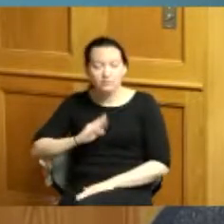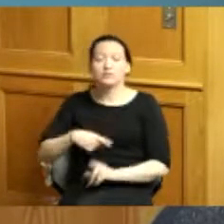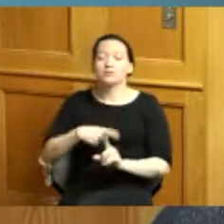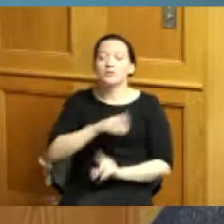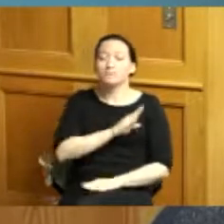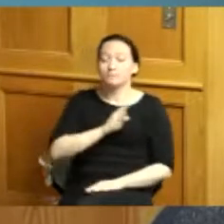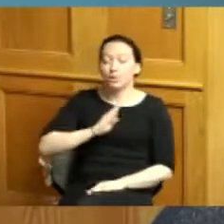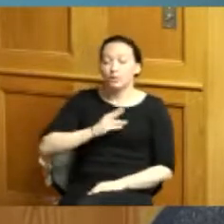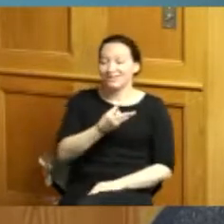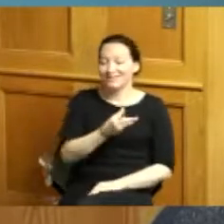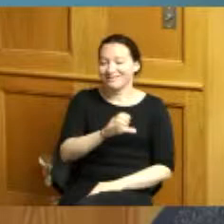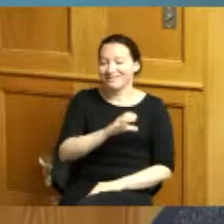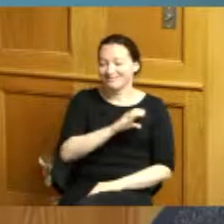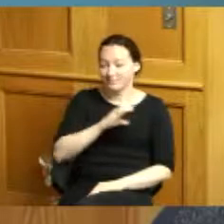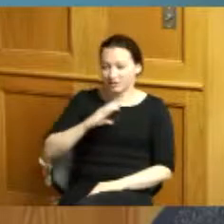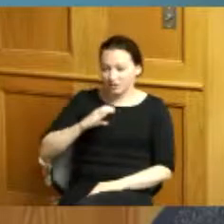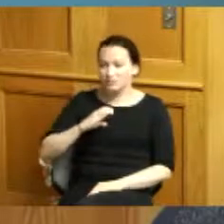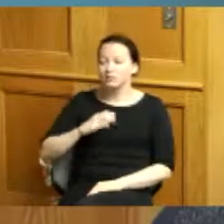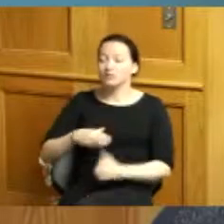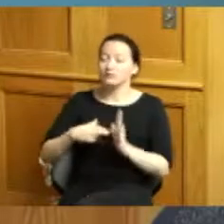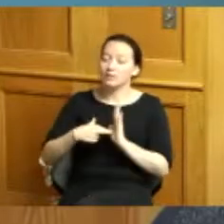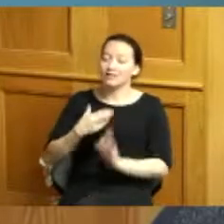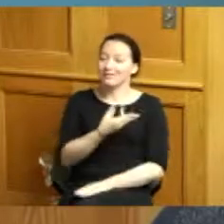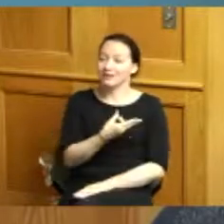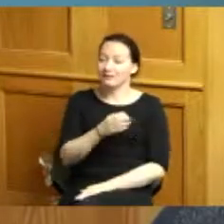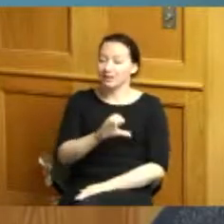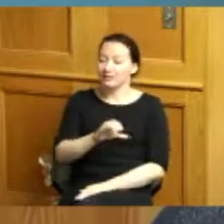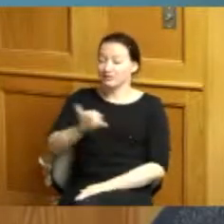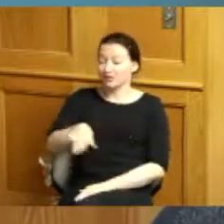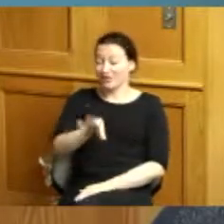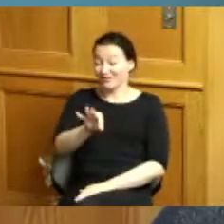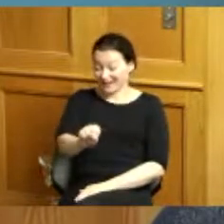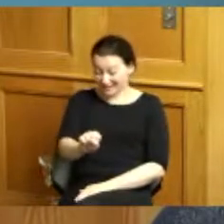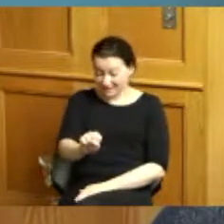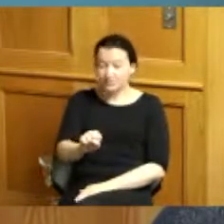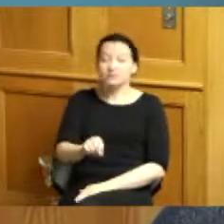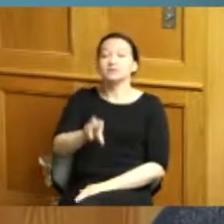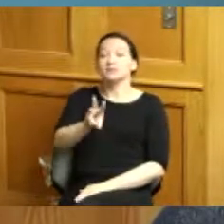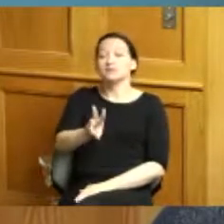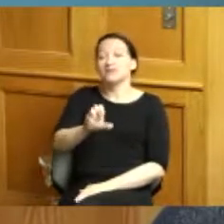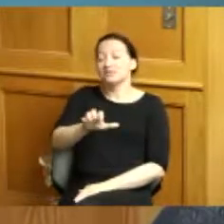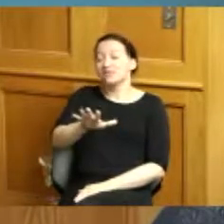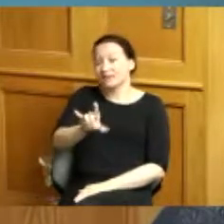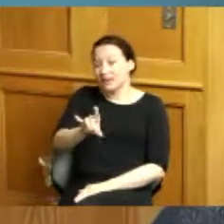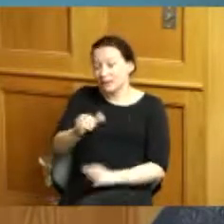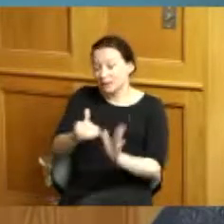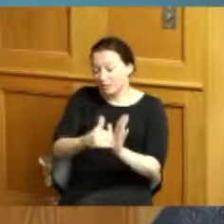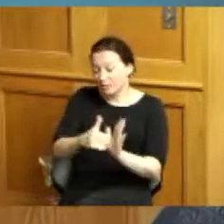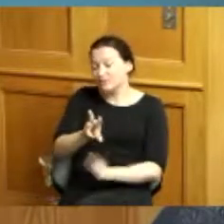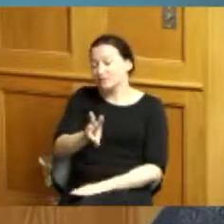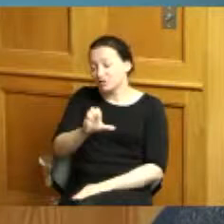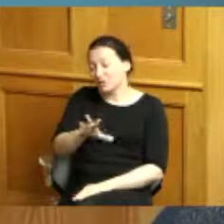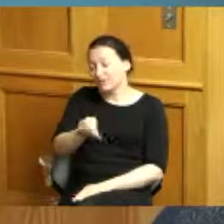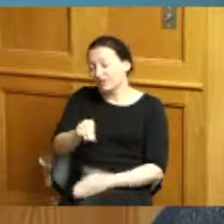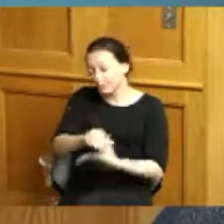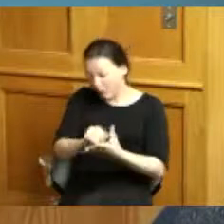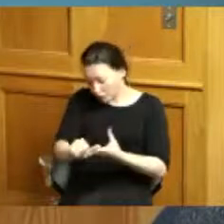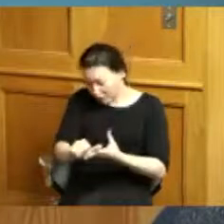County Commissioners on behalf of Hamilton County Jobs and Family Services for 658 650 dollars and